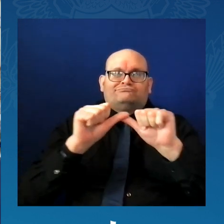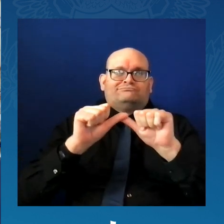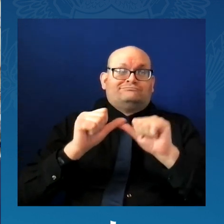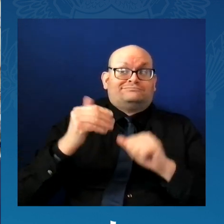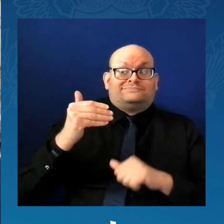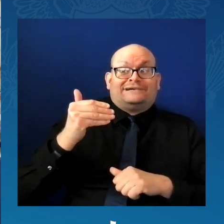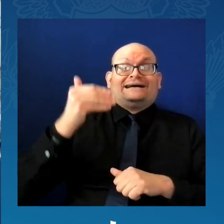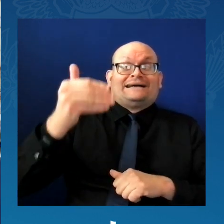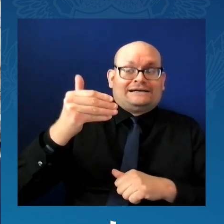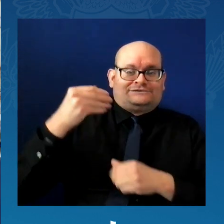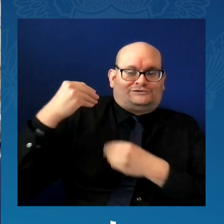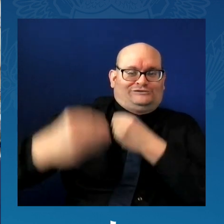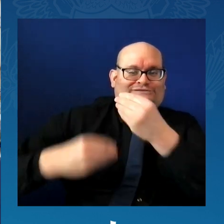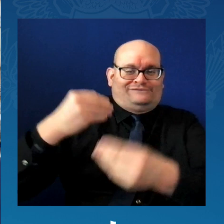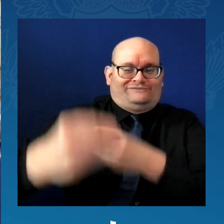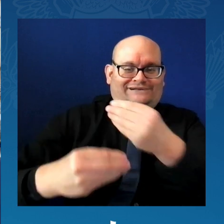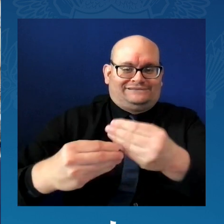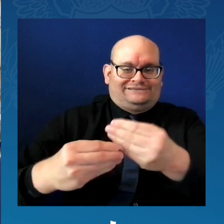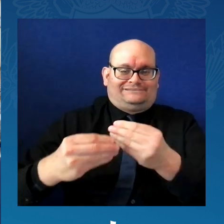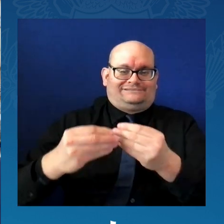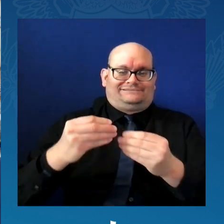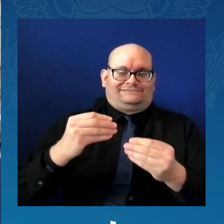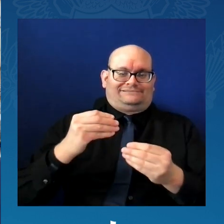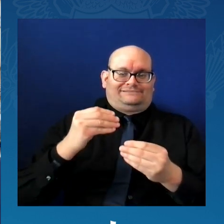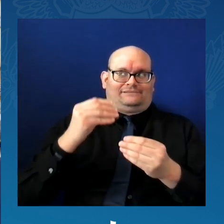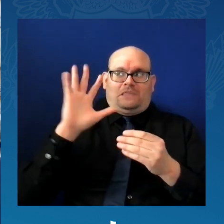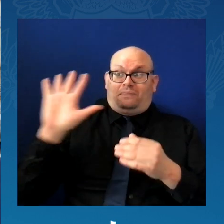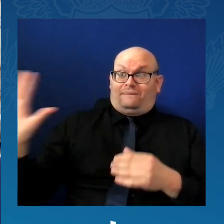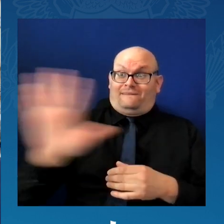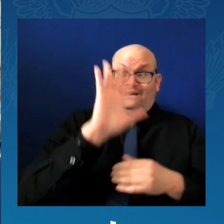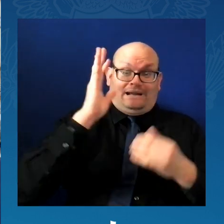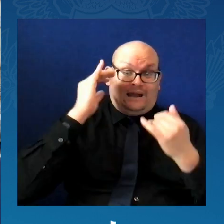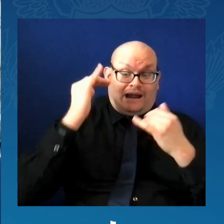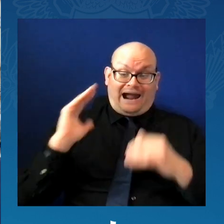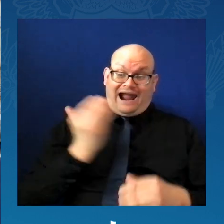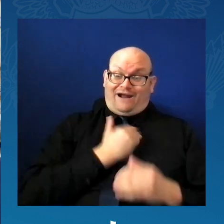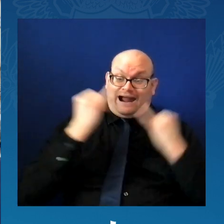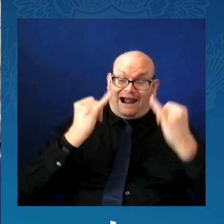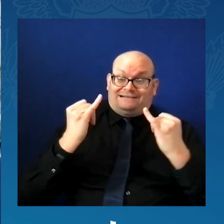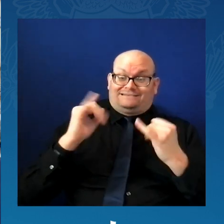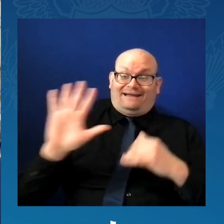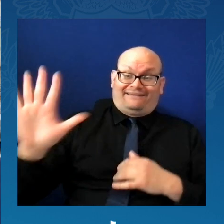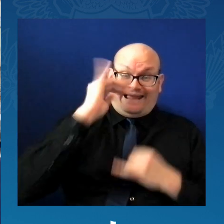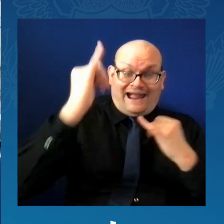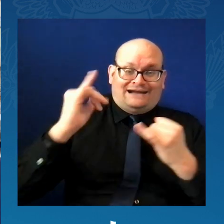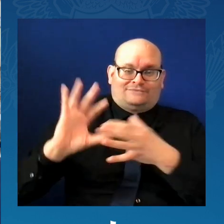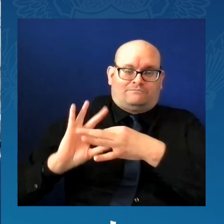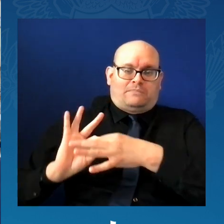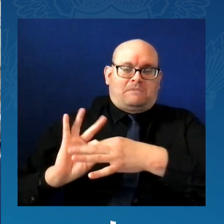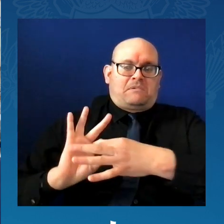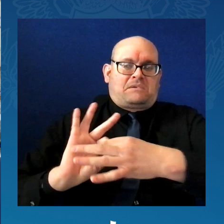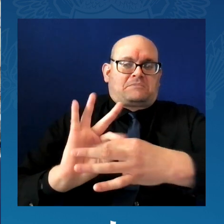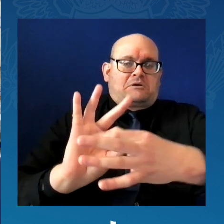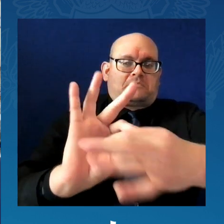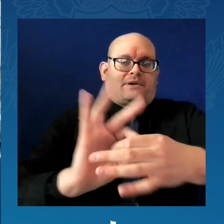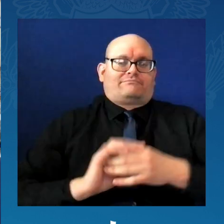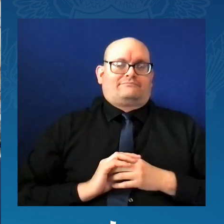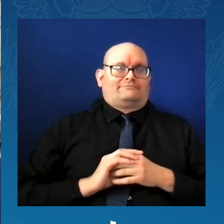US space companies need more predictability from our government to raise the kind of venture capital and take the kinds of business risks